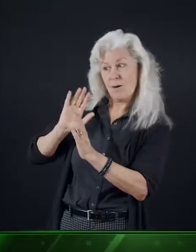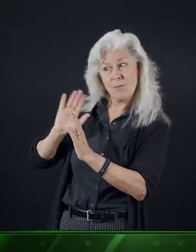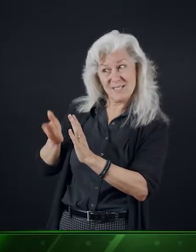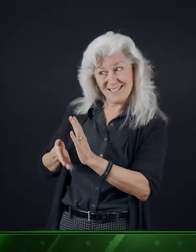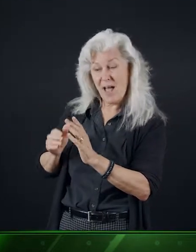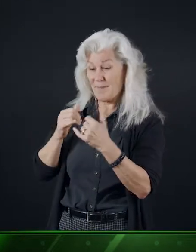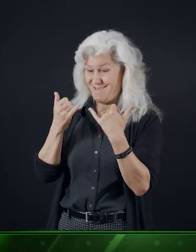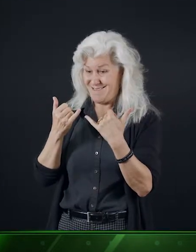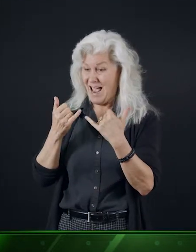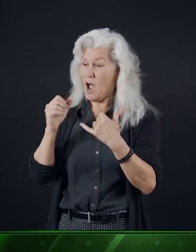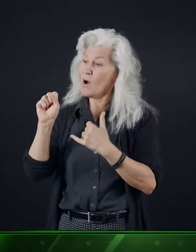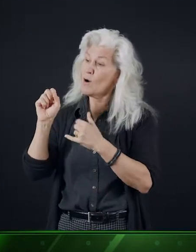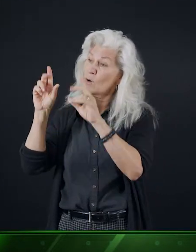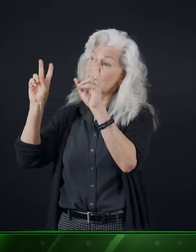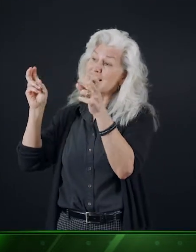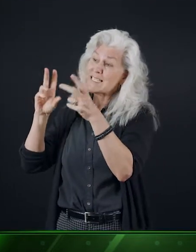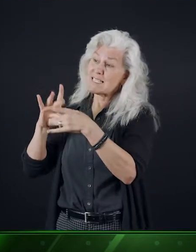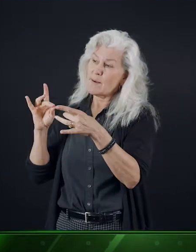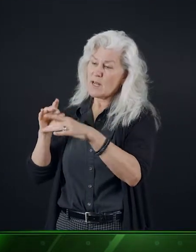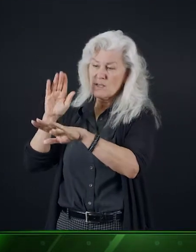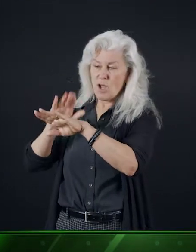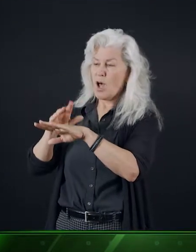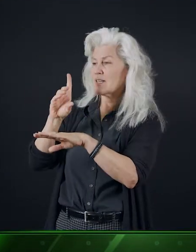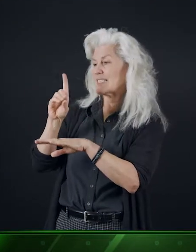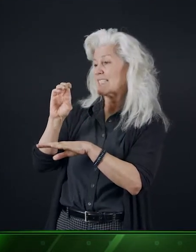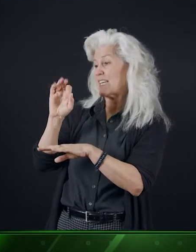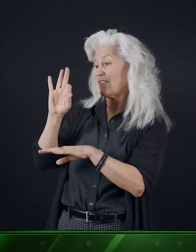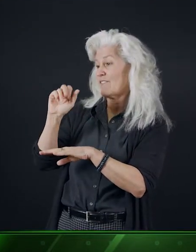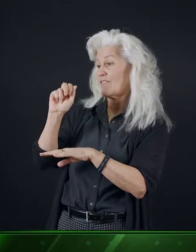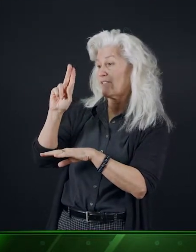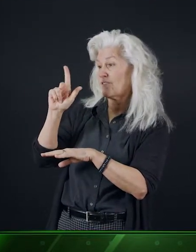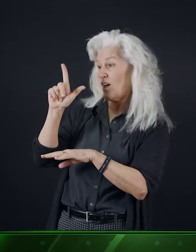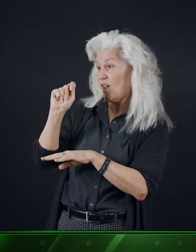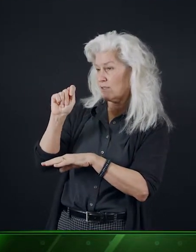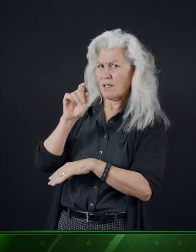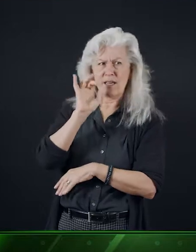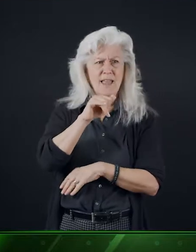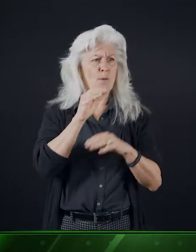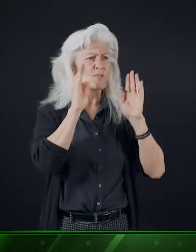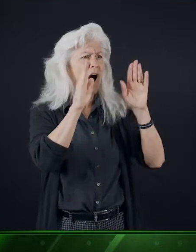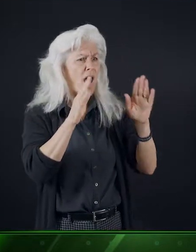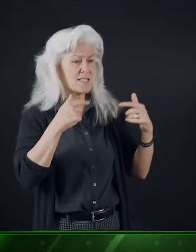That is awesome! And as a deaf gamer, I really appreciate those extensive subtitles options.